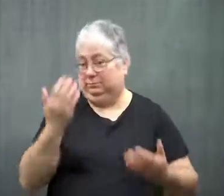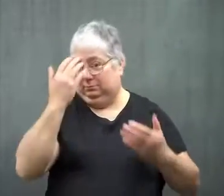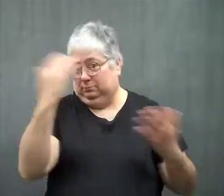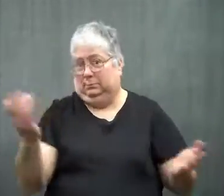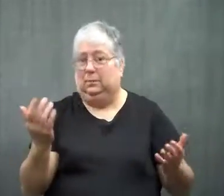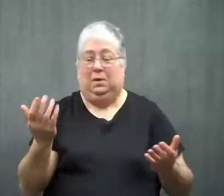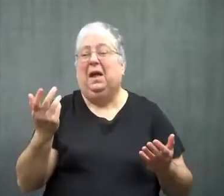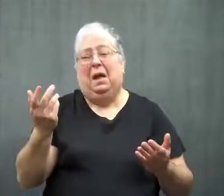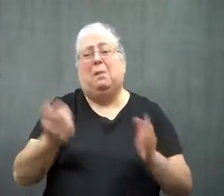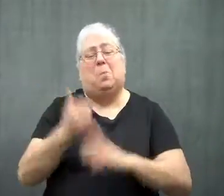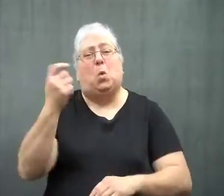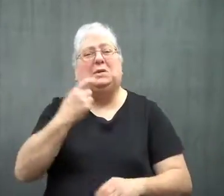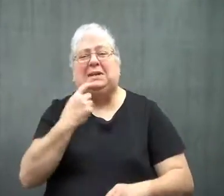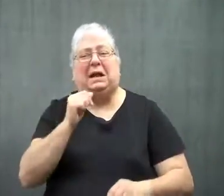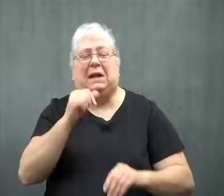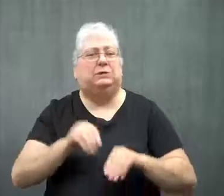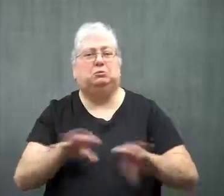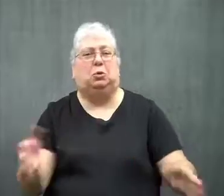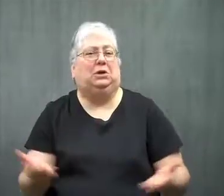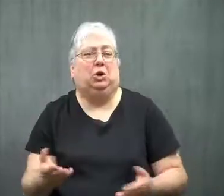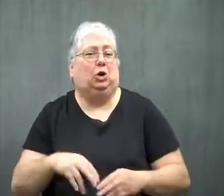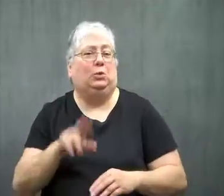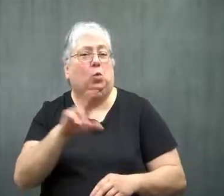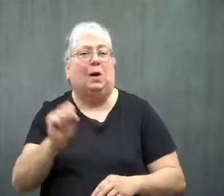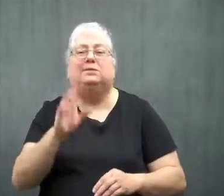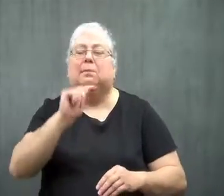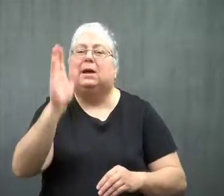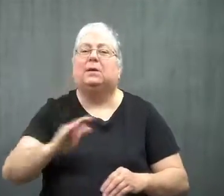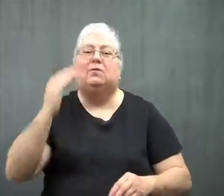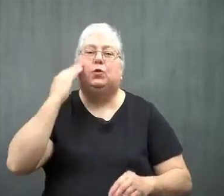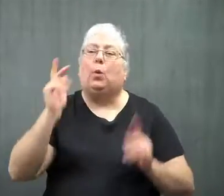Mostly, they say it's not a problem here, but you never know,